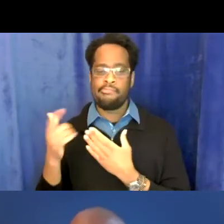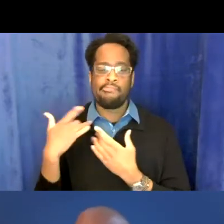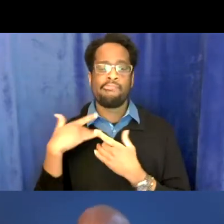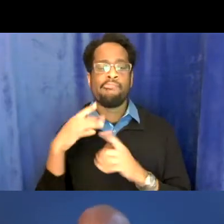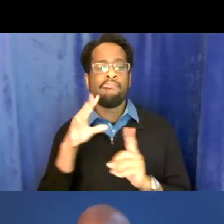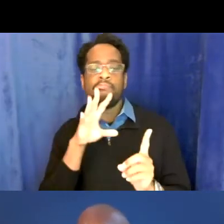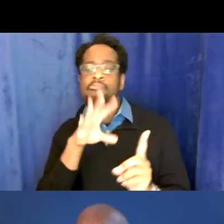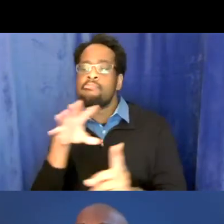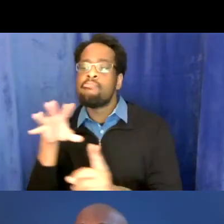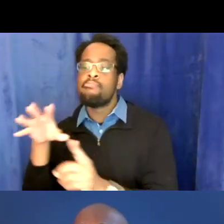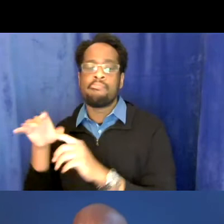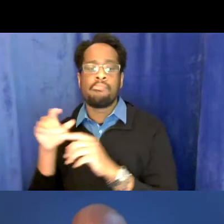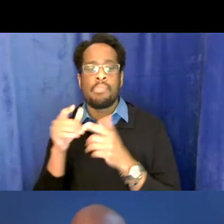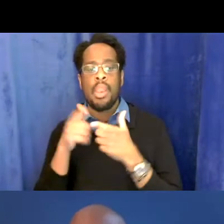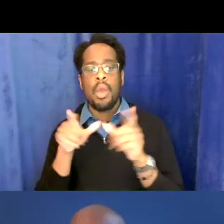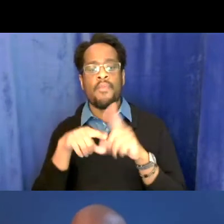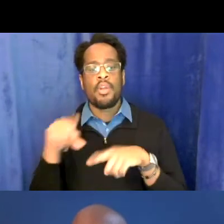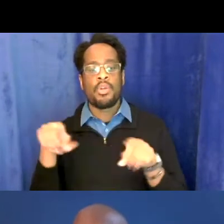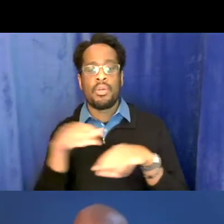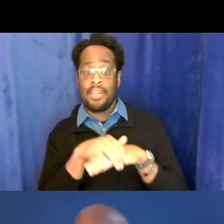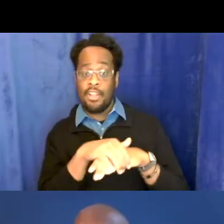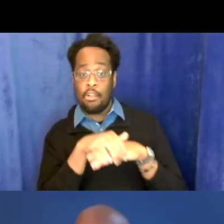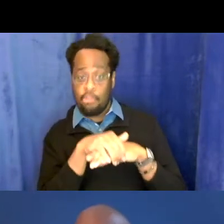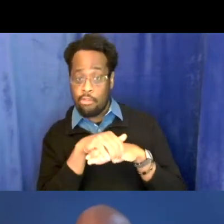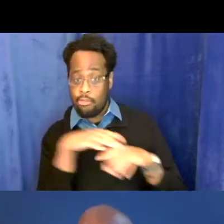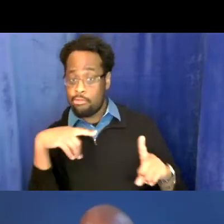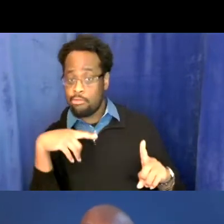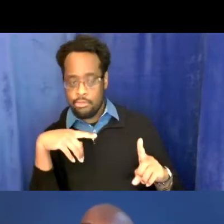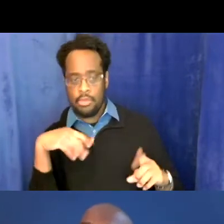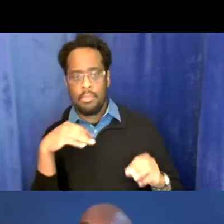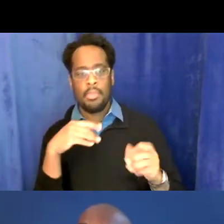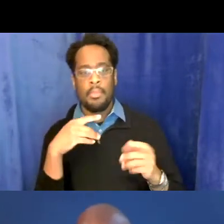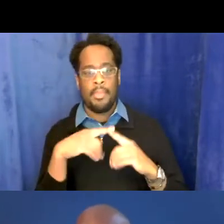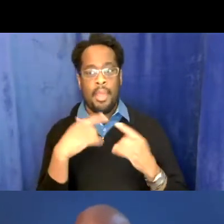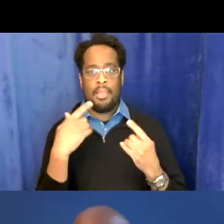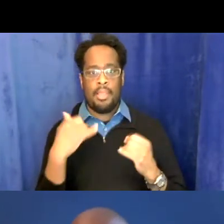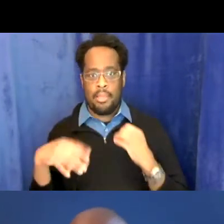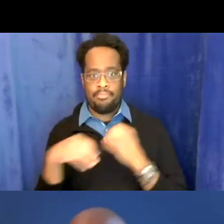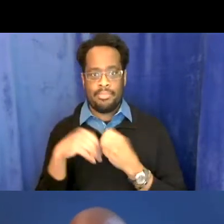um the language of life project that really helped us film the variations of english but